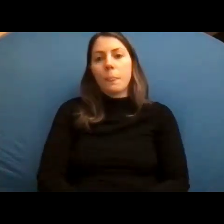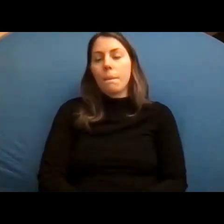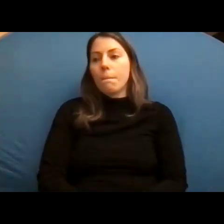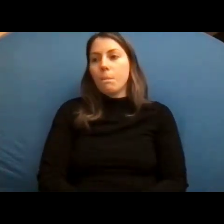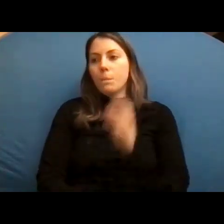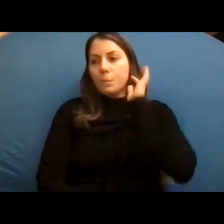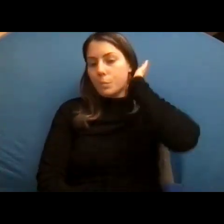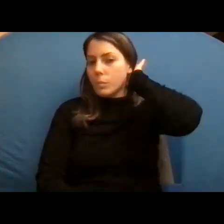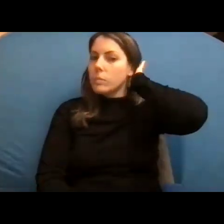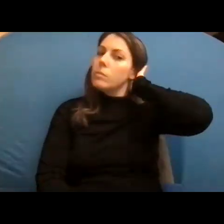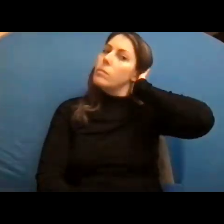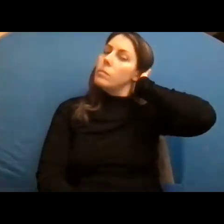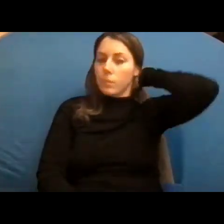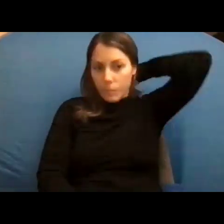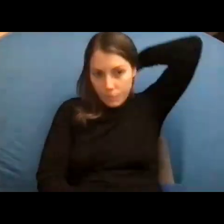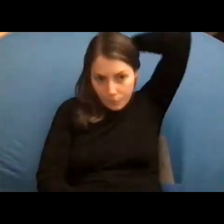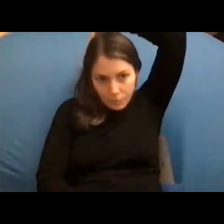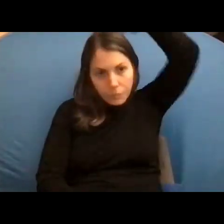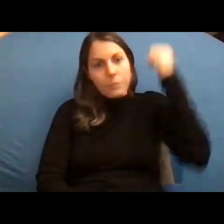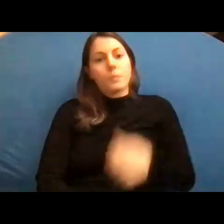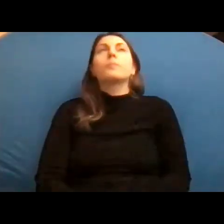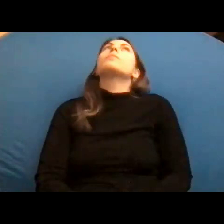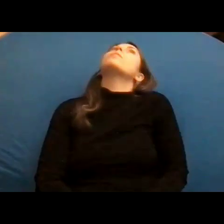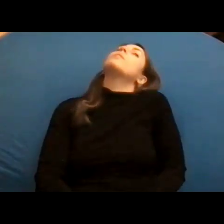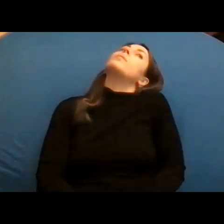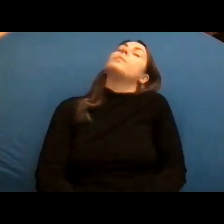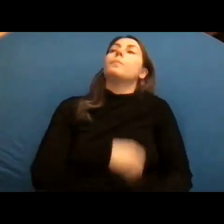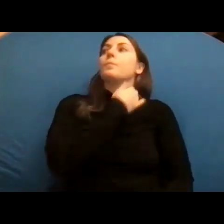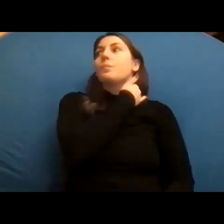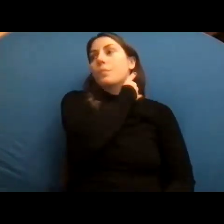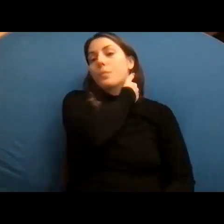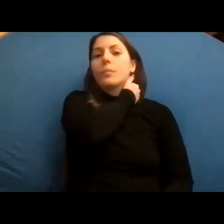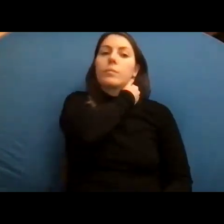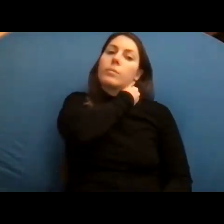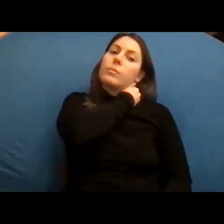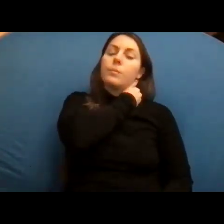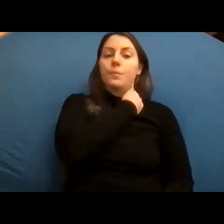do generally as an